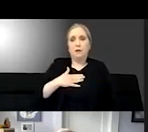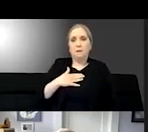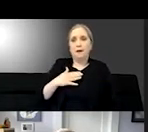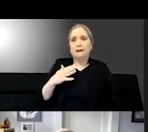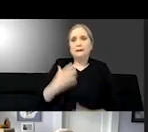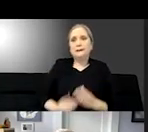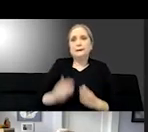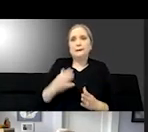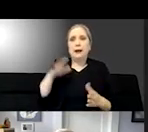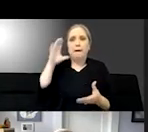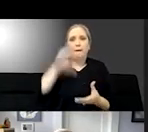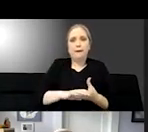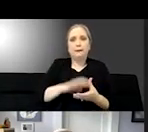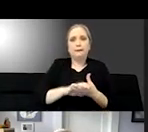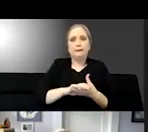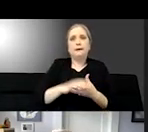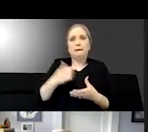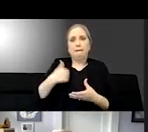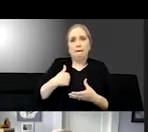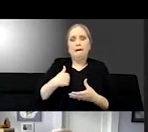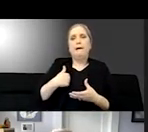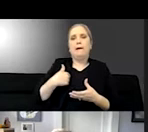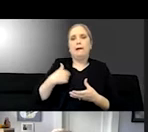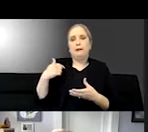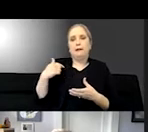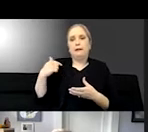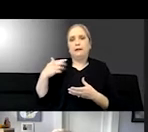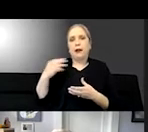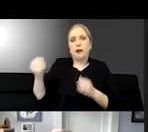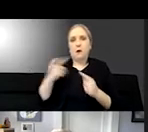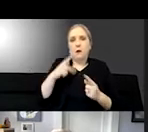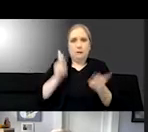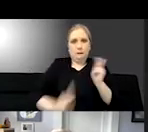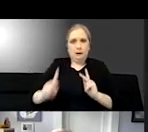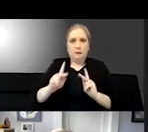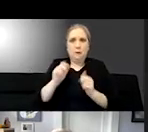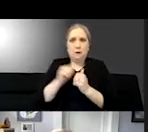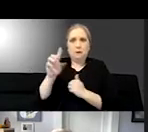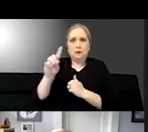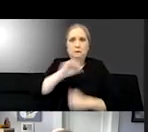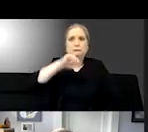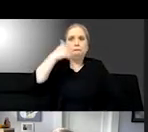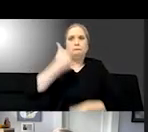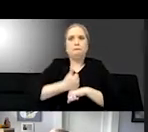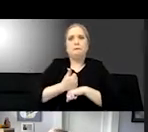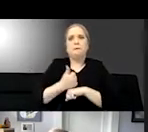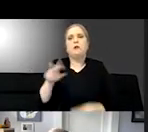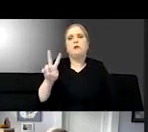Max and I have been working in the disability movement for over 30 years, but we continue to see people with disability facing high rates of poverty, unemployment, and isolation.